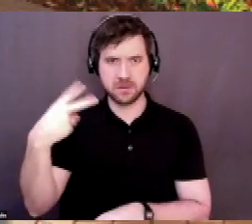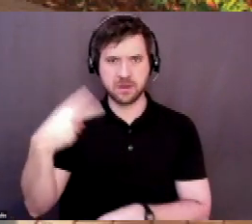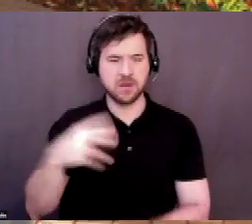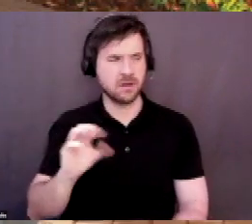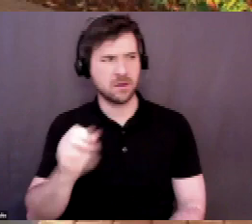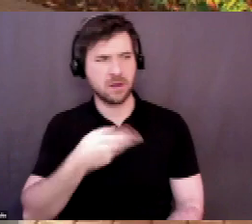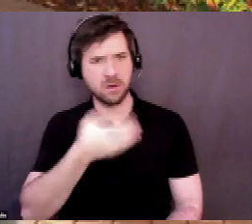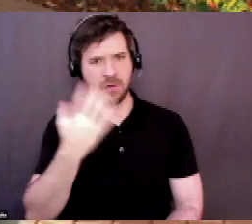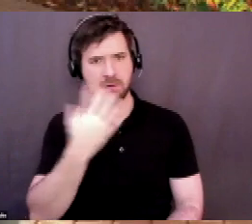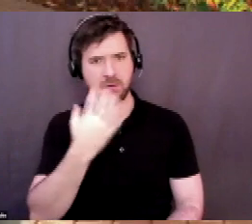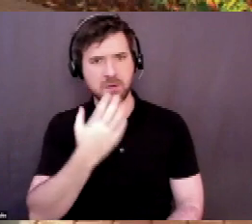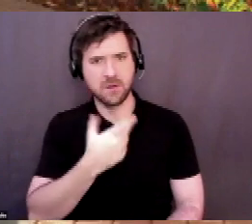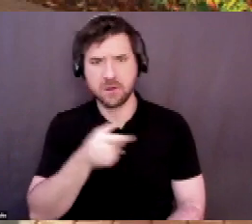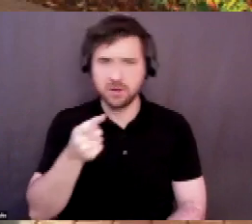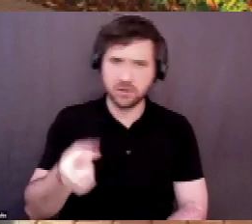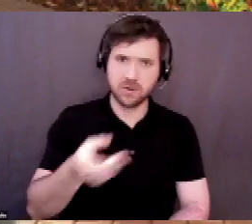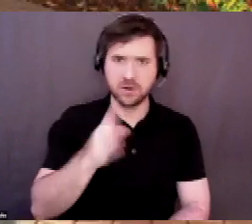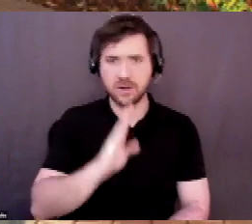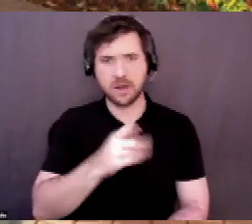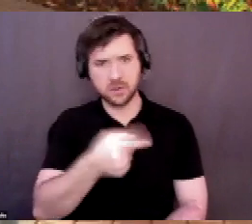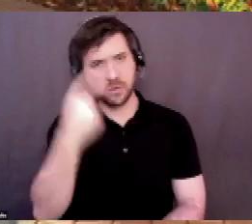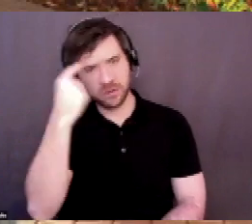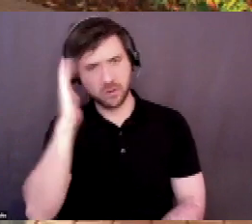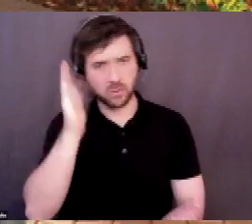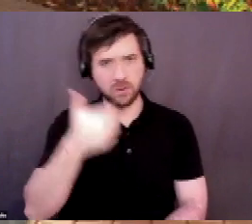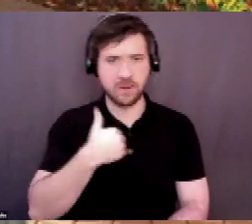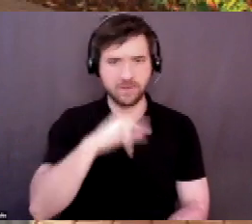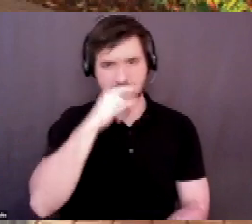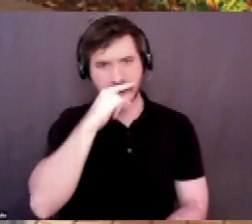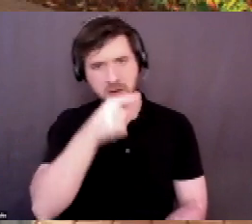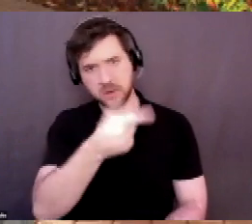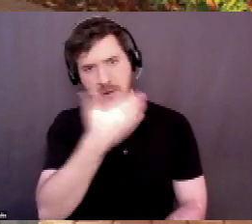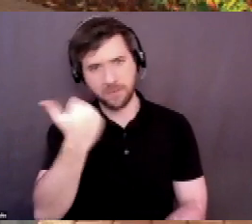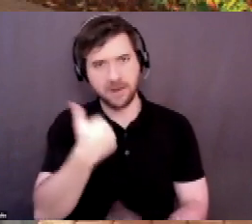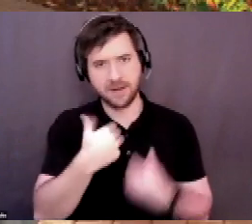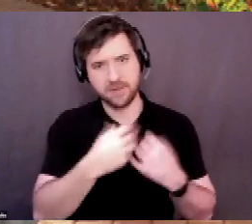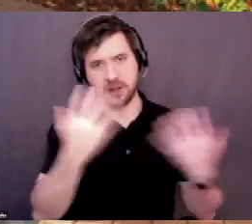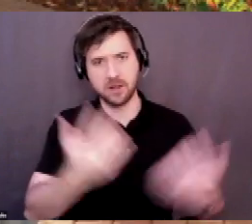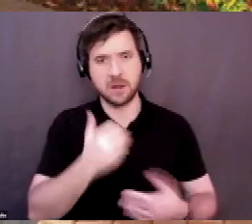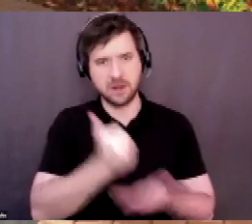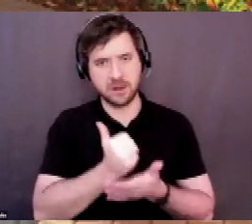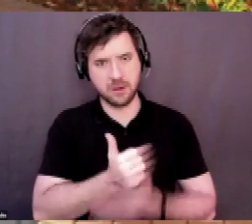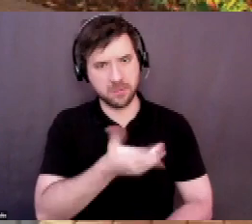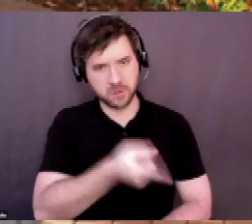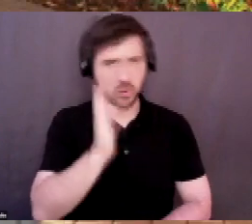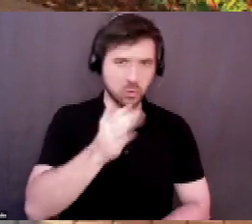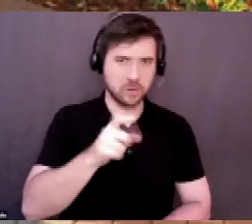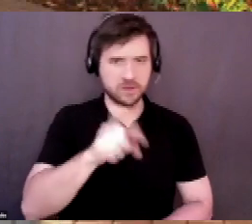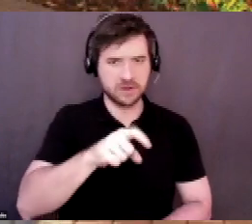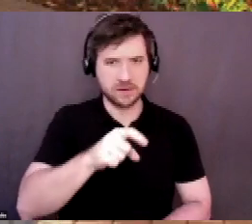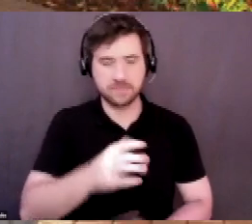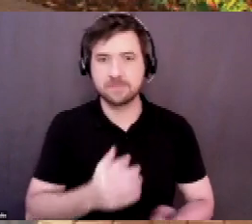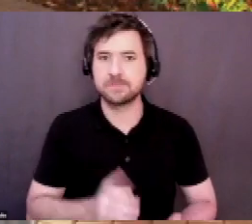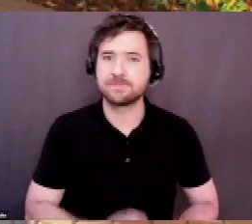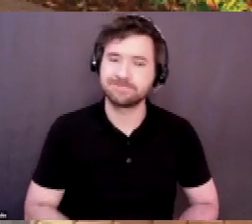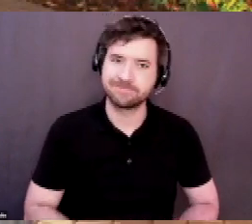If you really think you're going to have kids, well you better have a lot of help because you're going to need it. And it didn't help that.